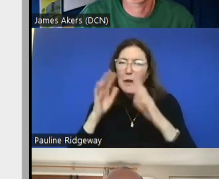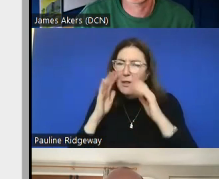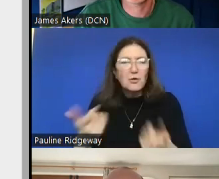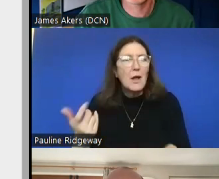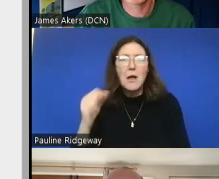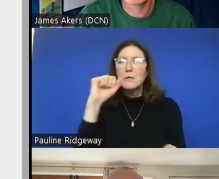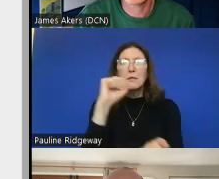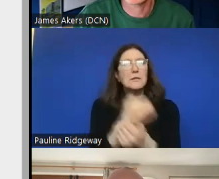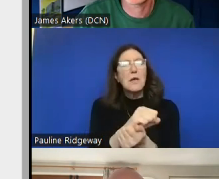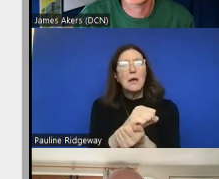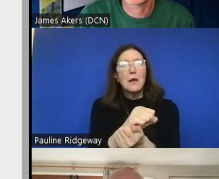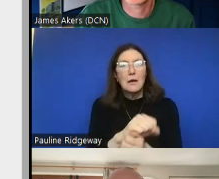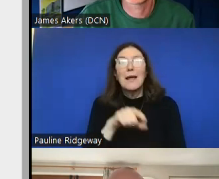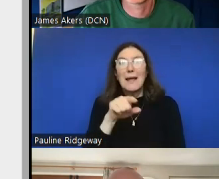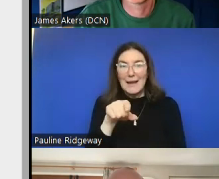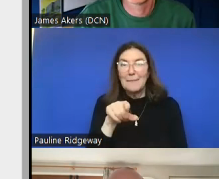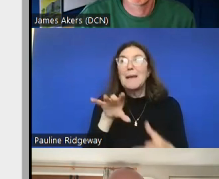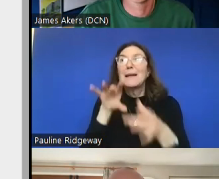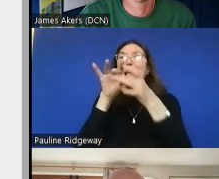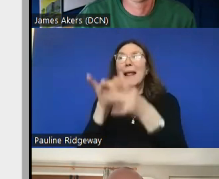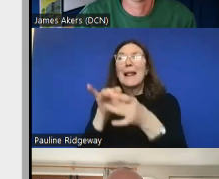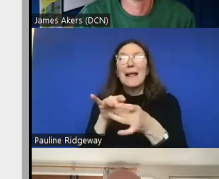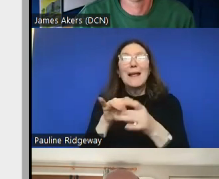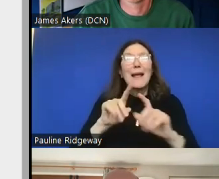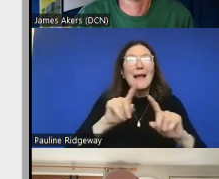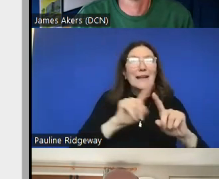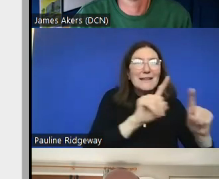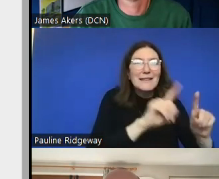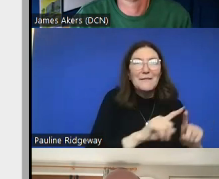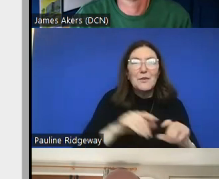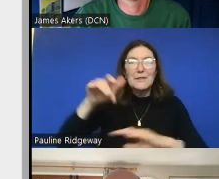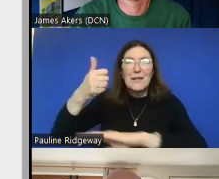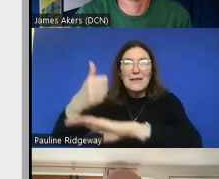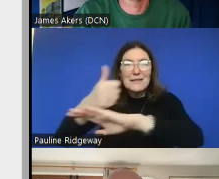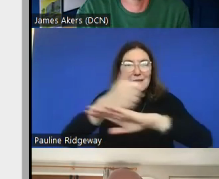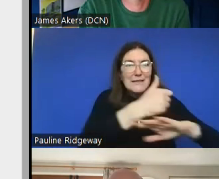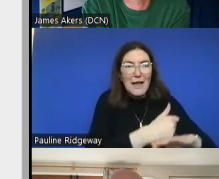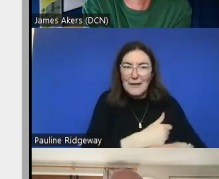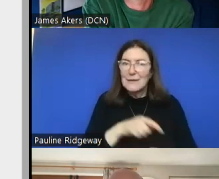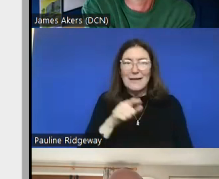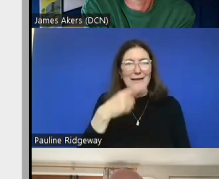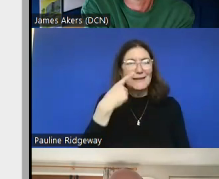He's linked up site kit onto our WordPress-based website, and it's showing search impressions,